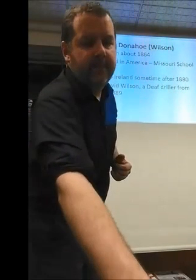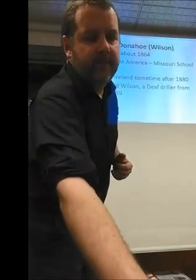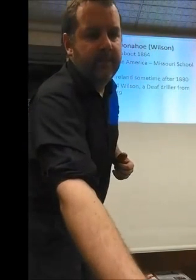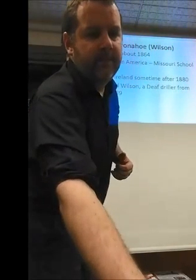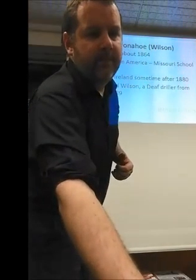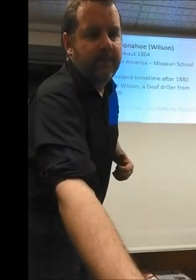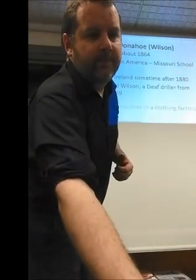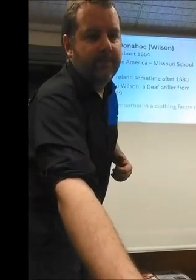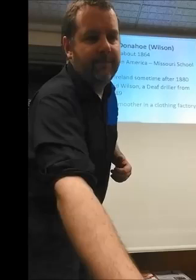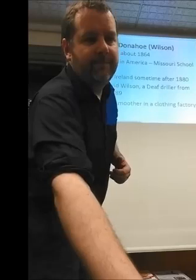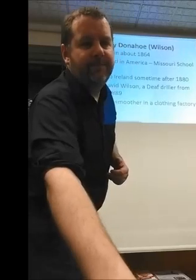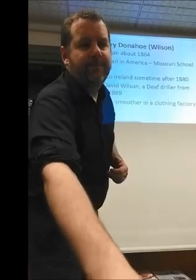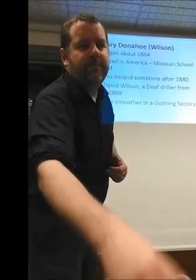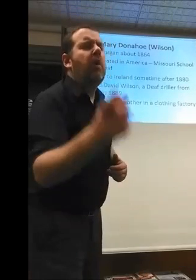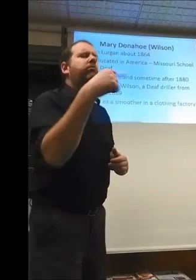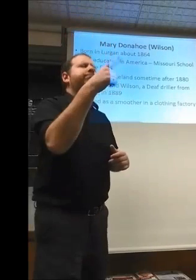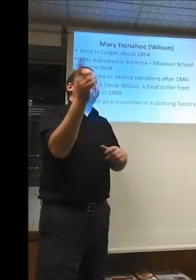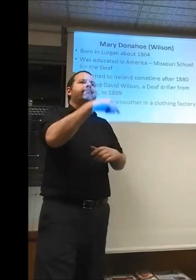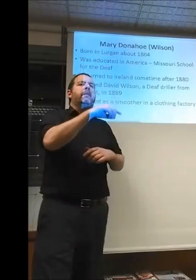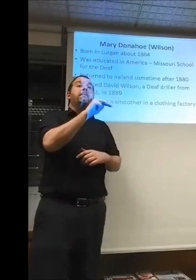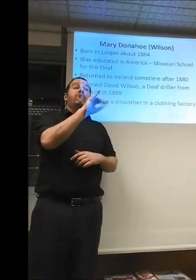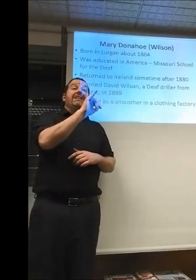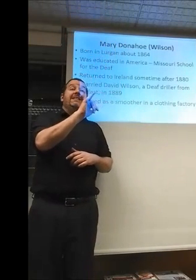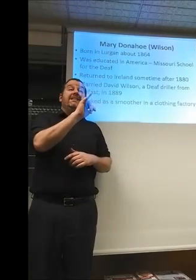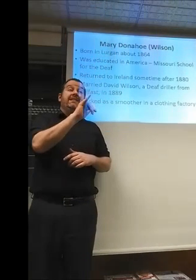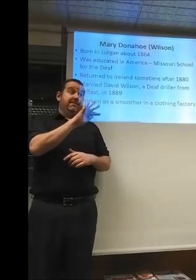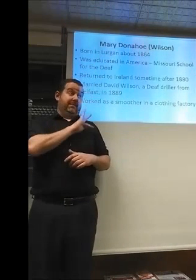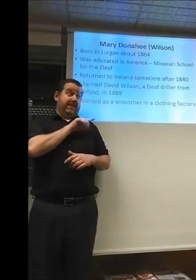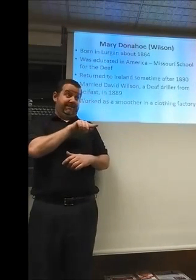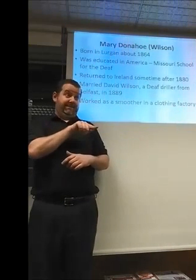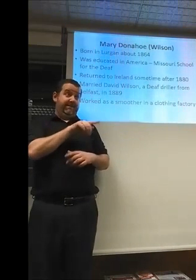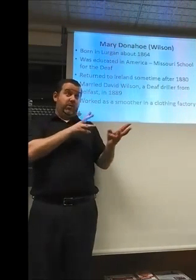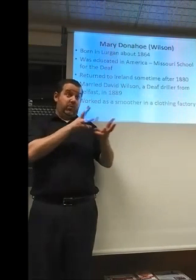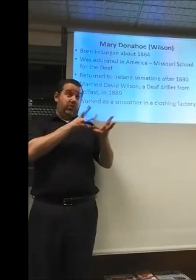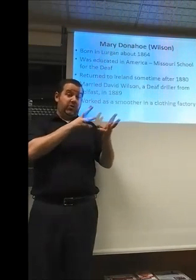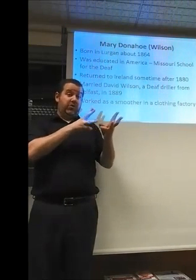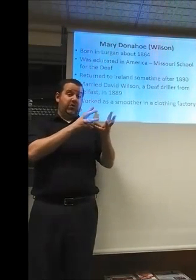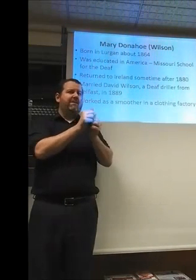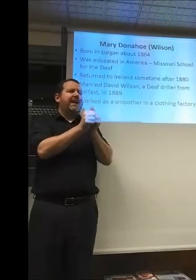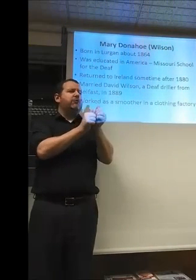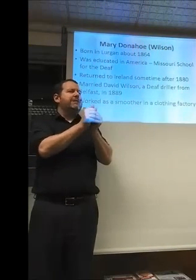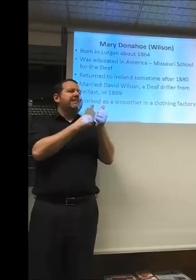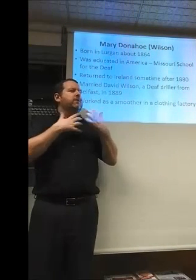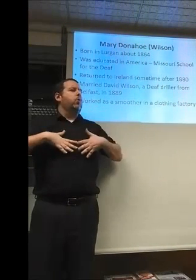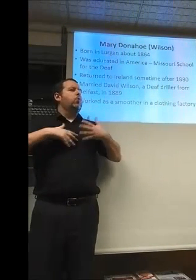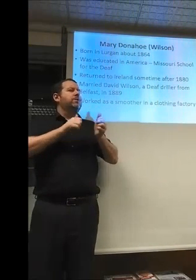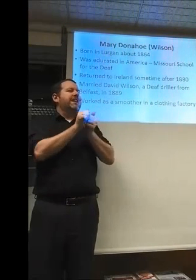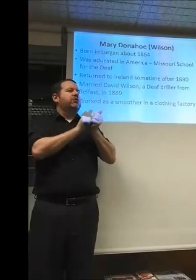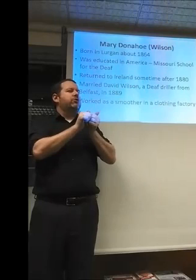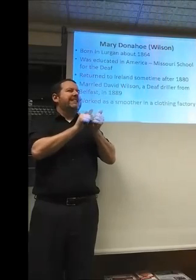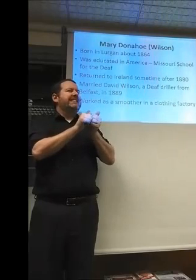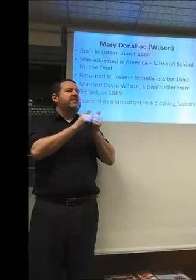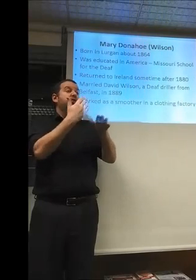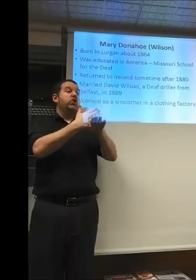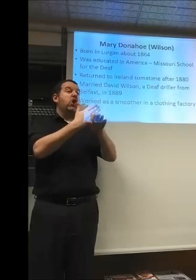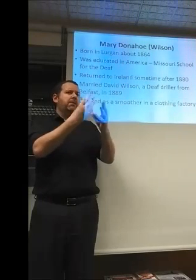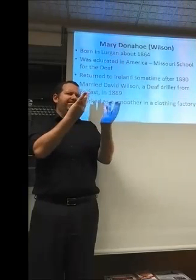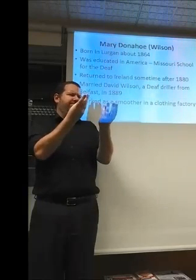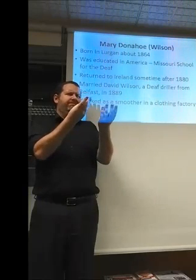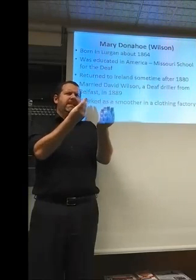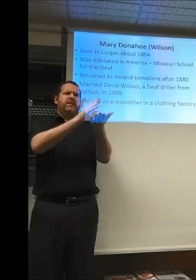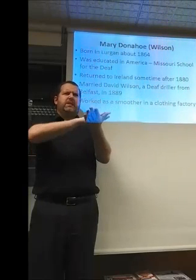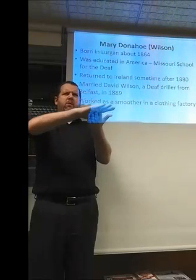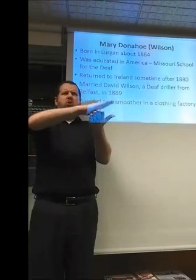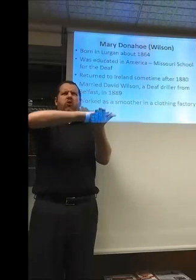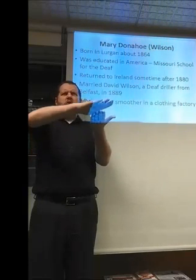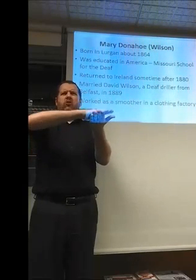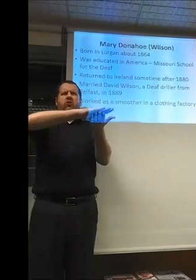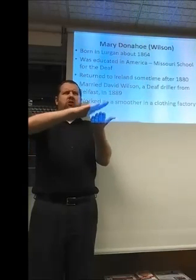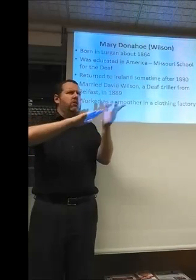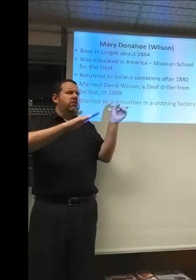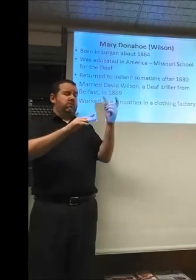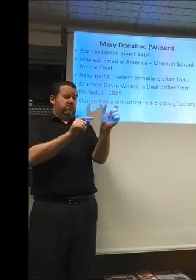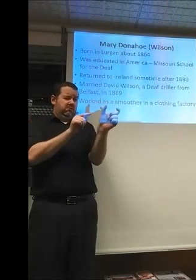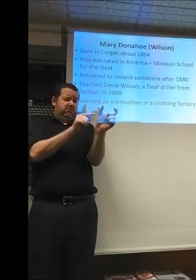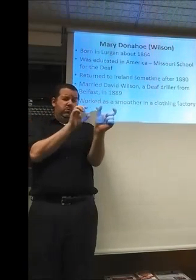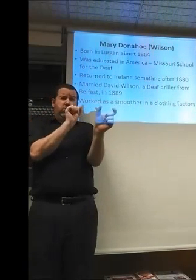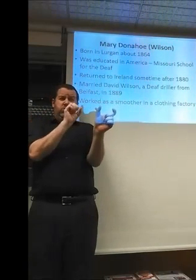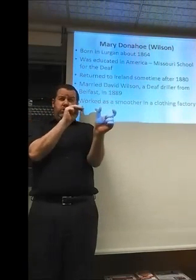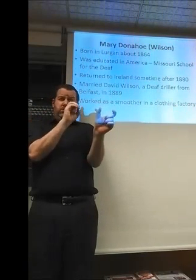But the court again were a little bit concerned about the fact that she wa Deaf and that she